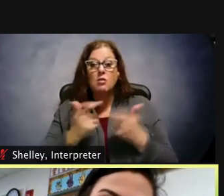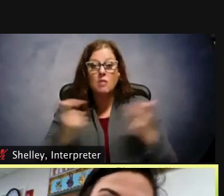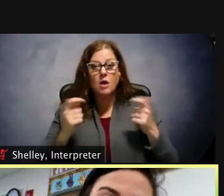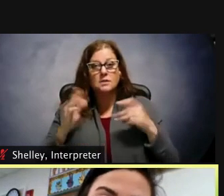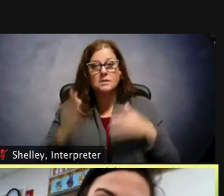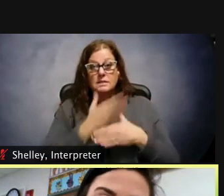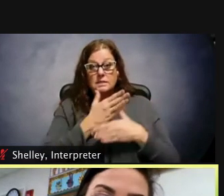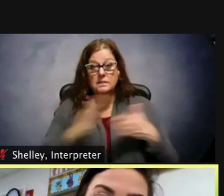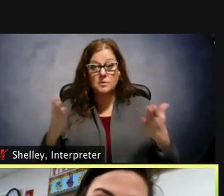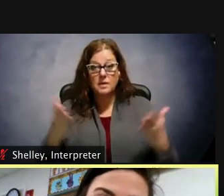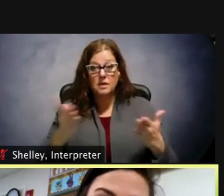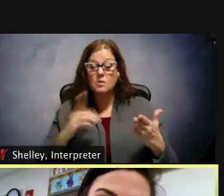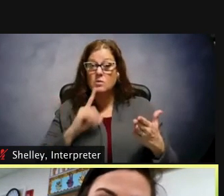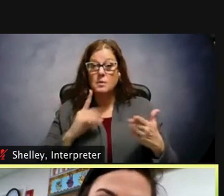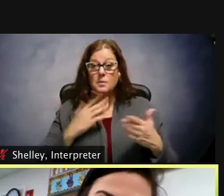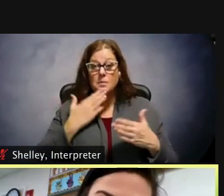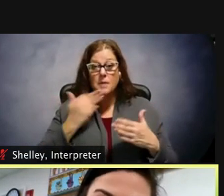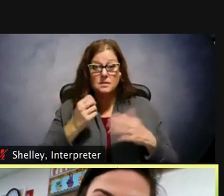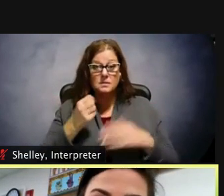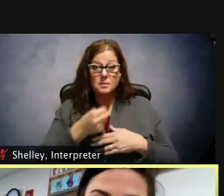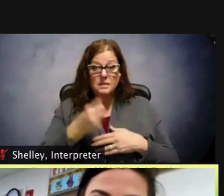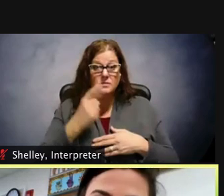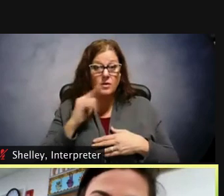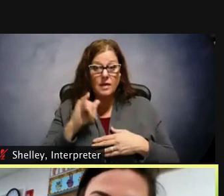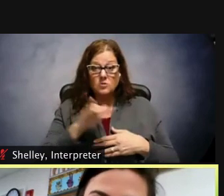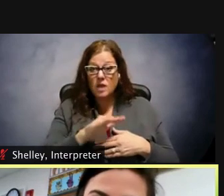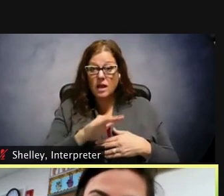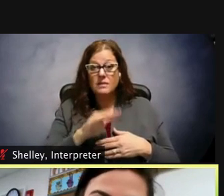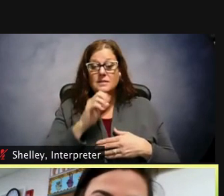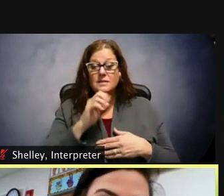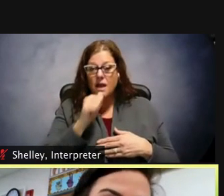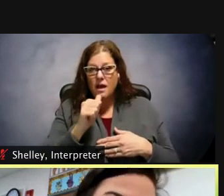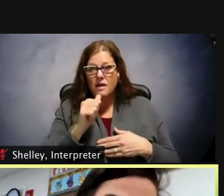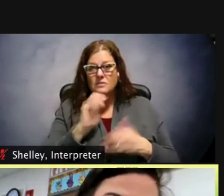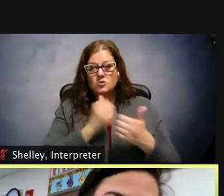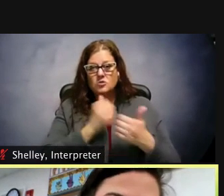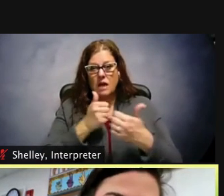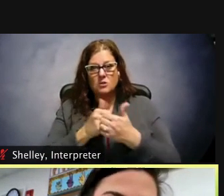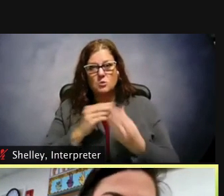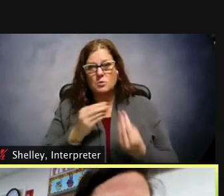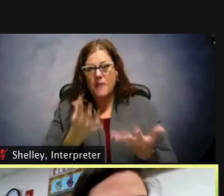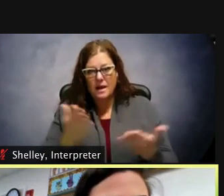that really the best placement for the child is not a challenge to provide. Just figuring out